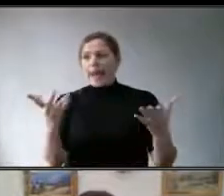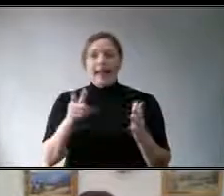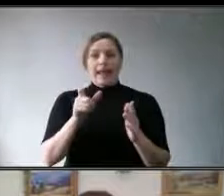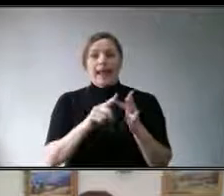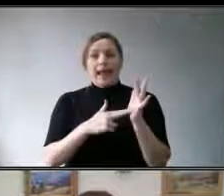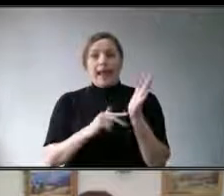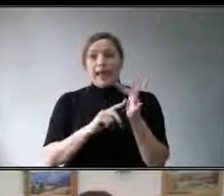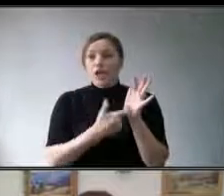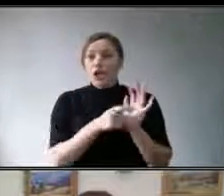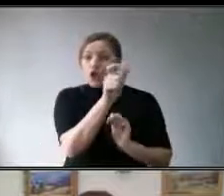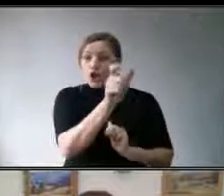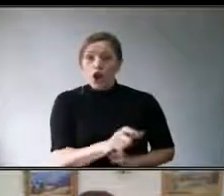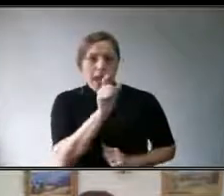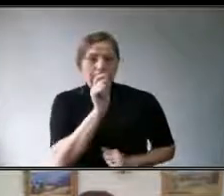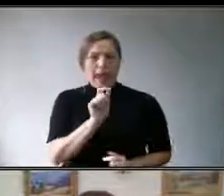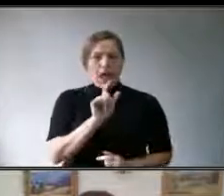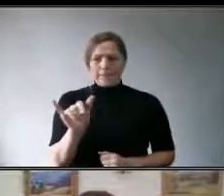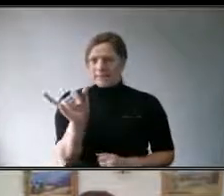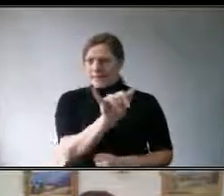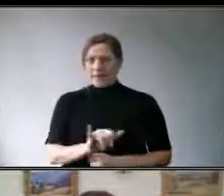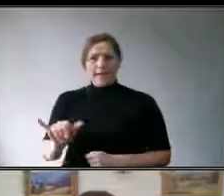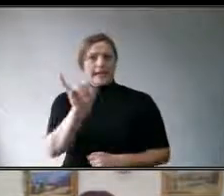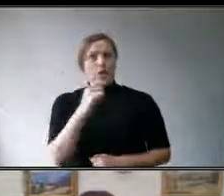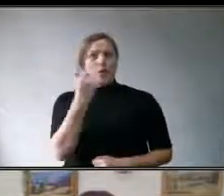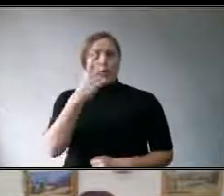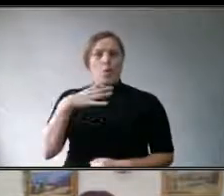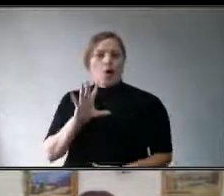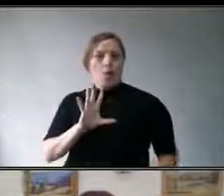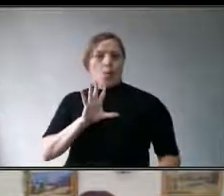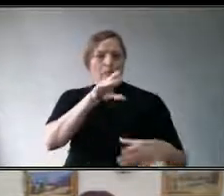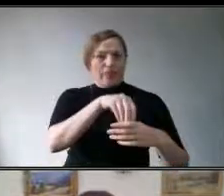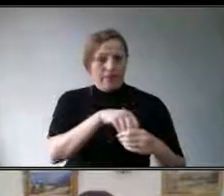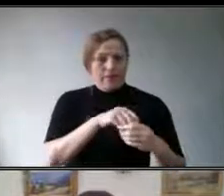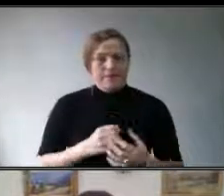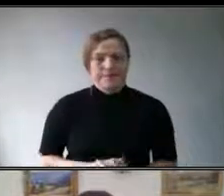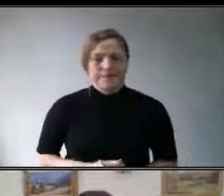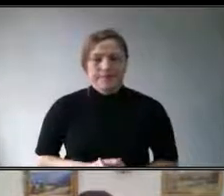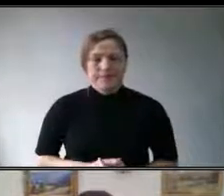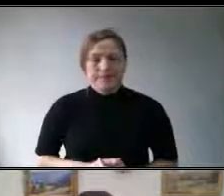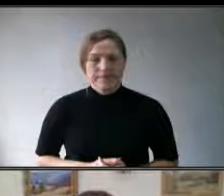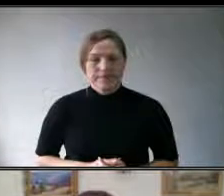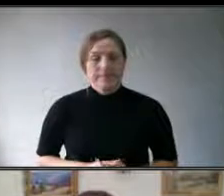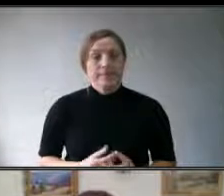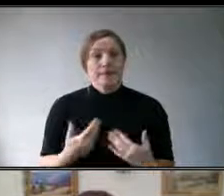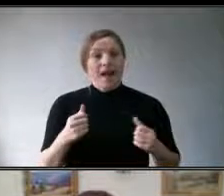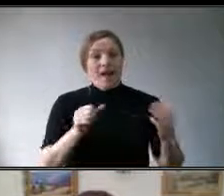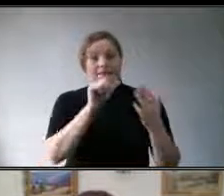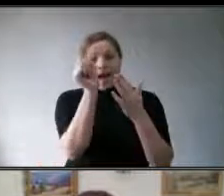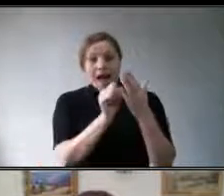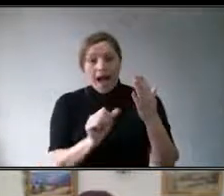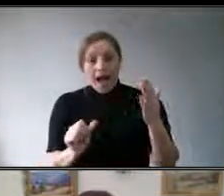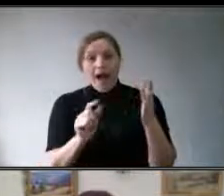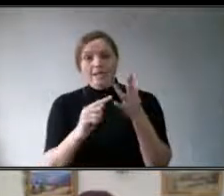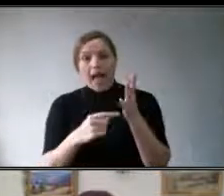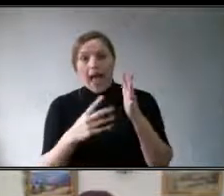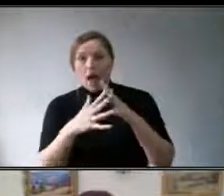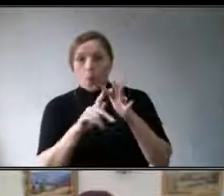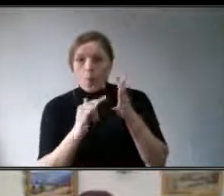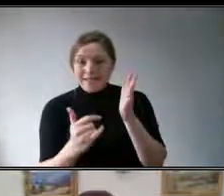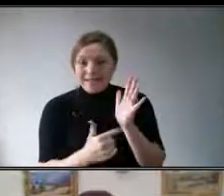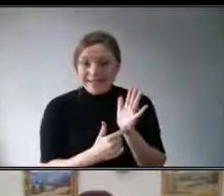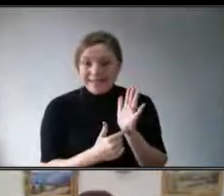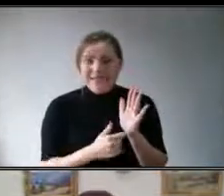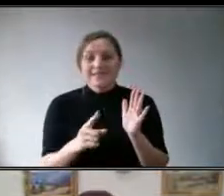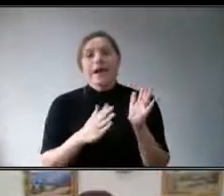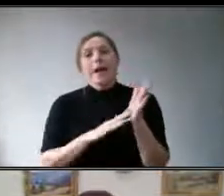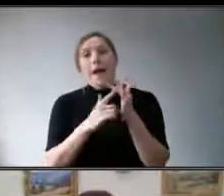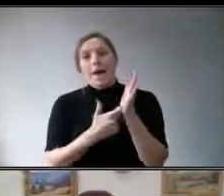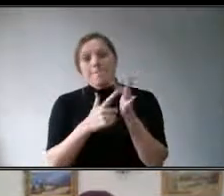so on the arts side of things we have uh we have arts out west maragon theatre music aviva uh first